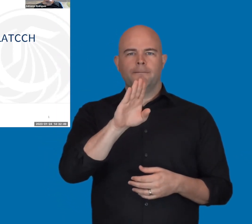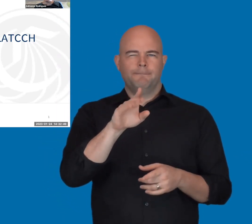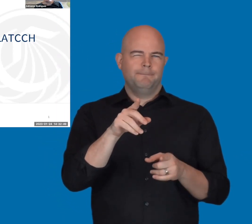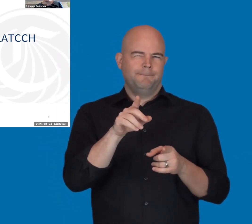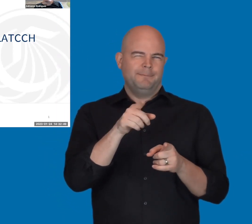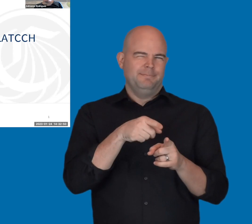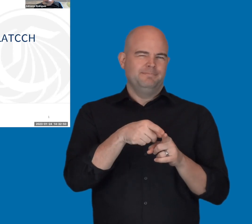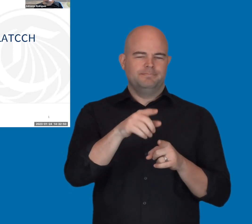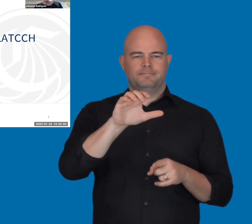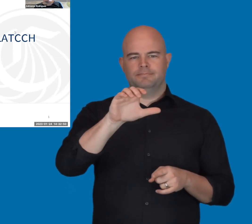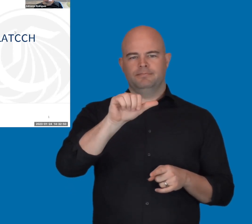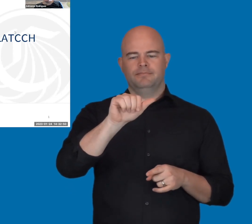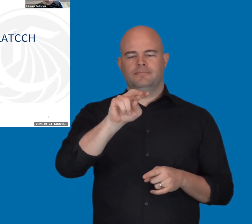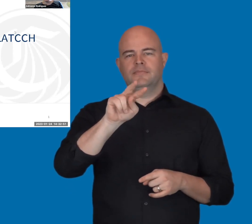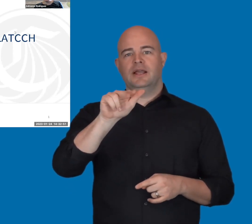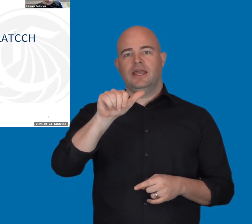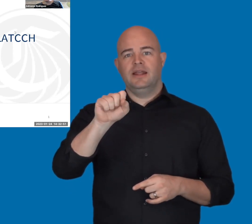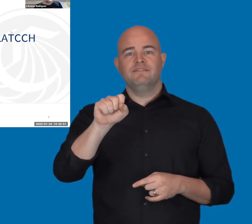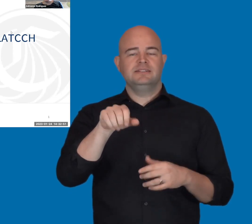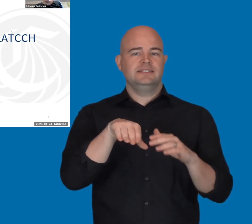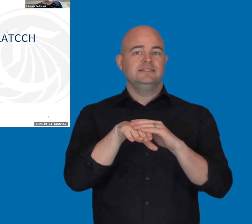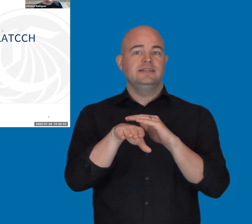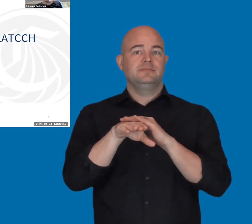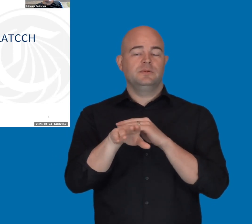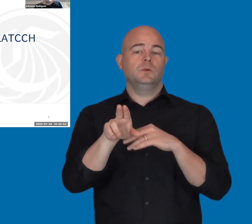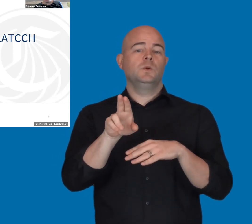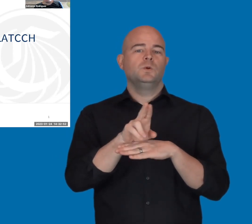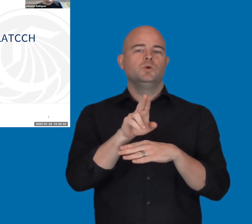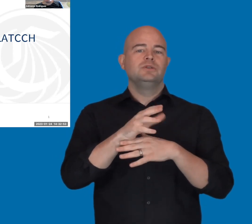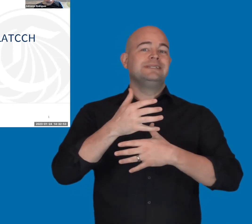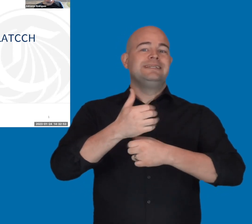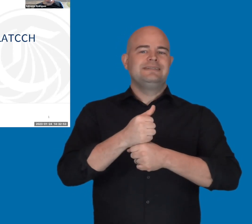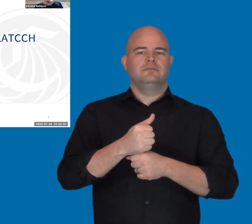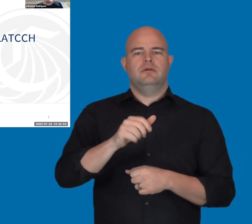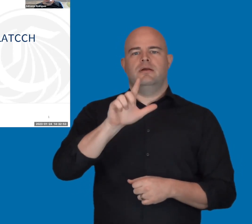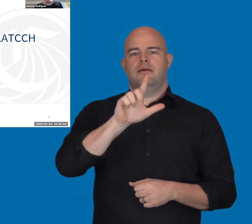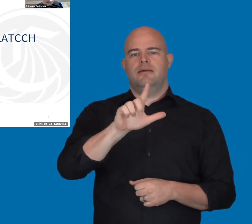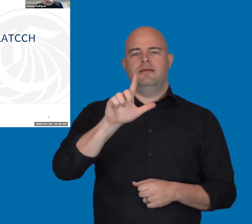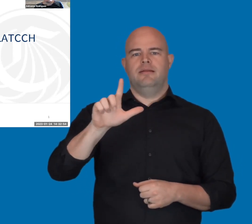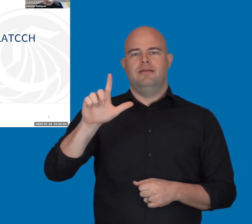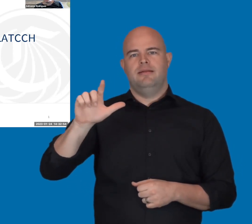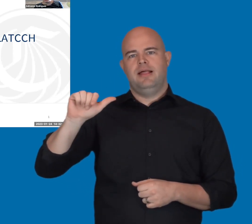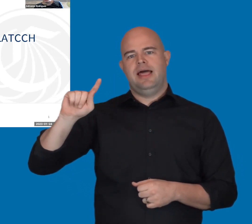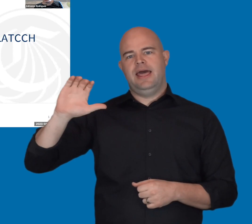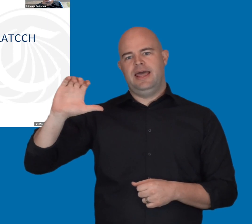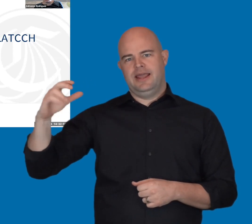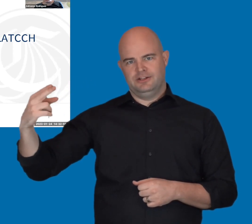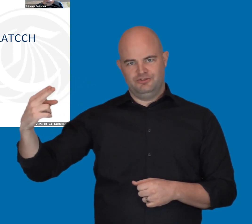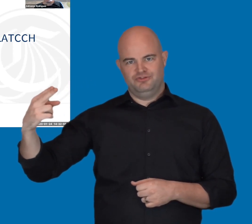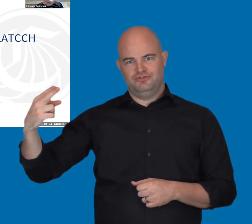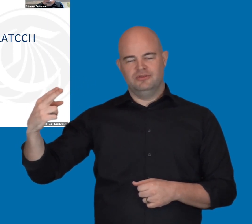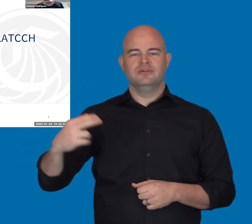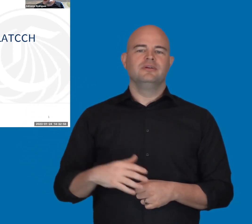Canvas Accessibility using our acronym LLLATCCH. Now, I know we've taken some liberties with the spelling